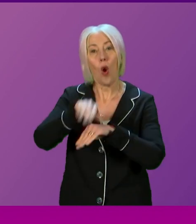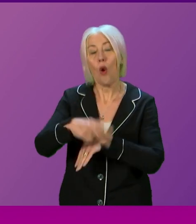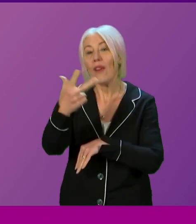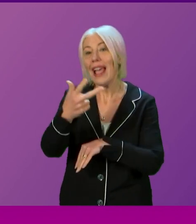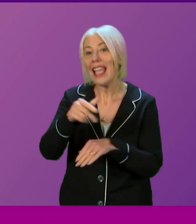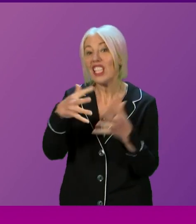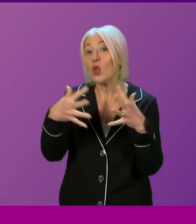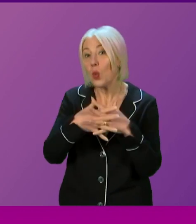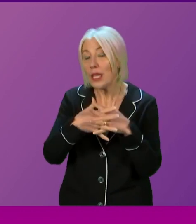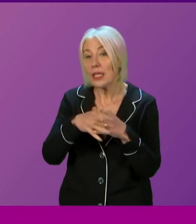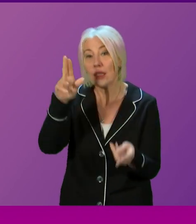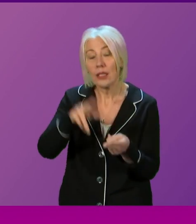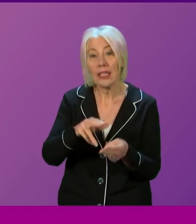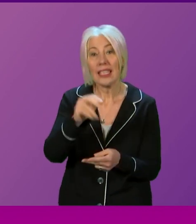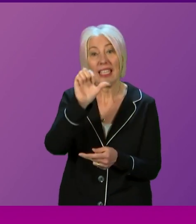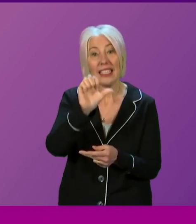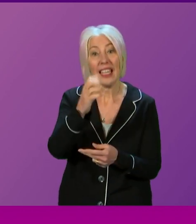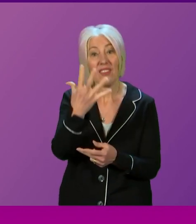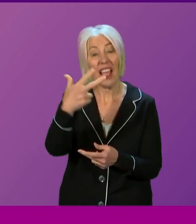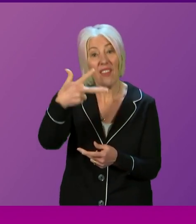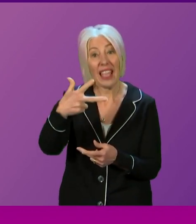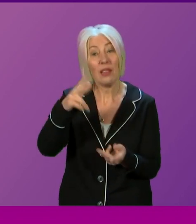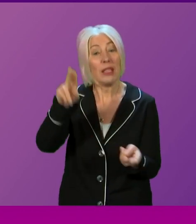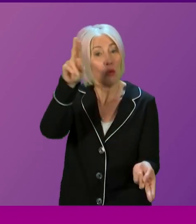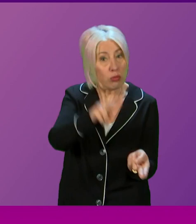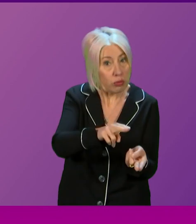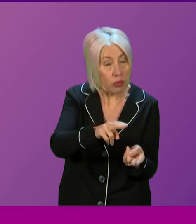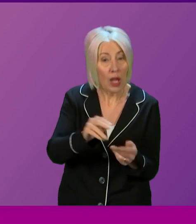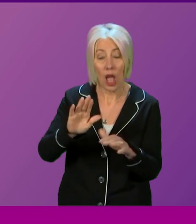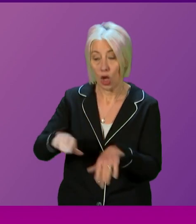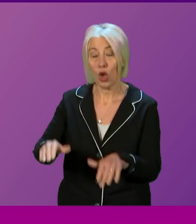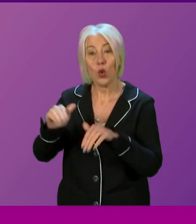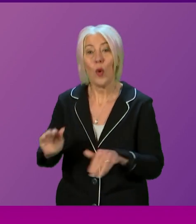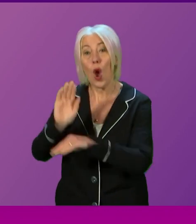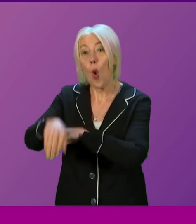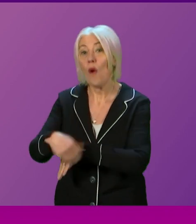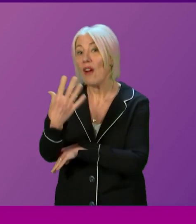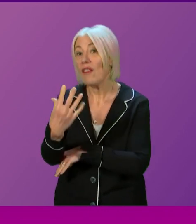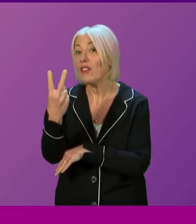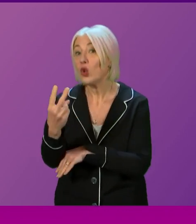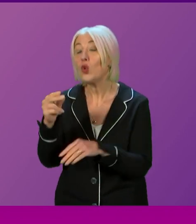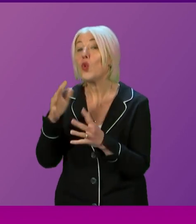by 658 since the previous quarter; and the number of children who have waited for more